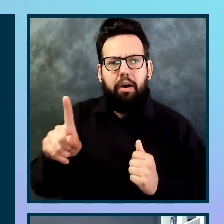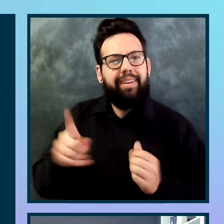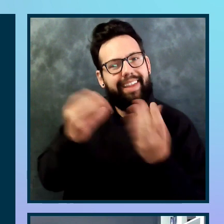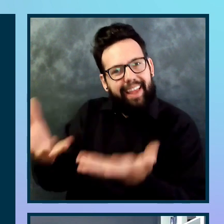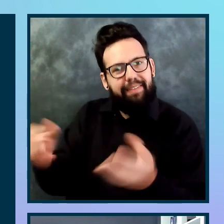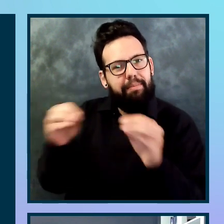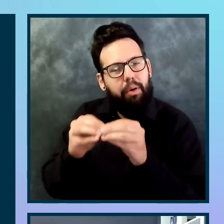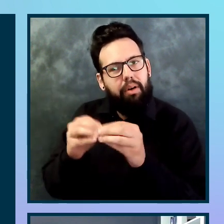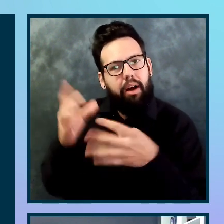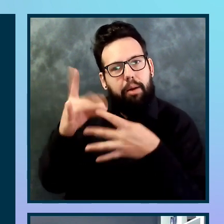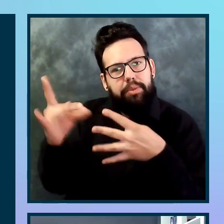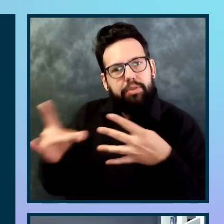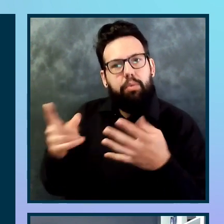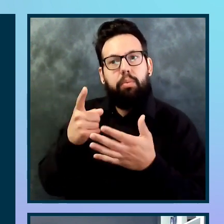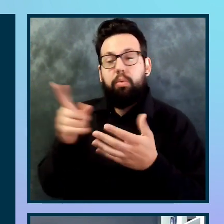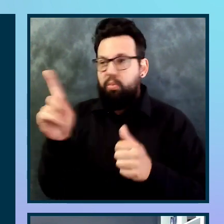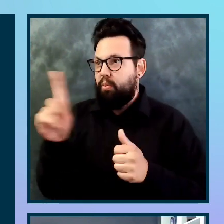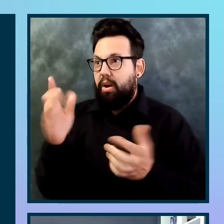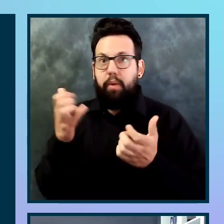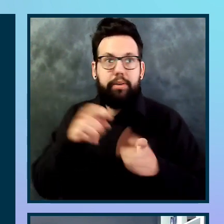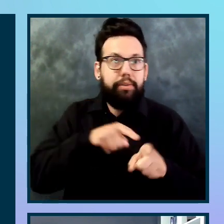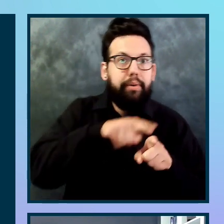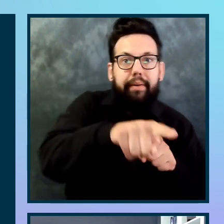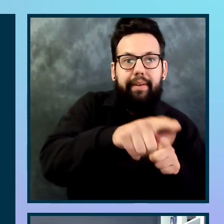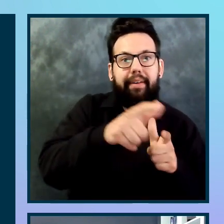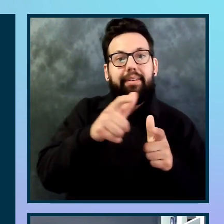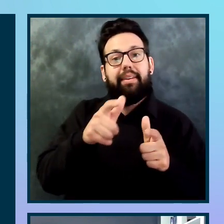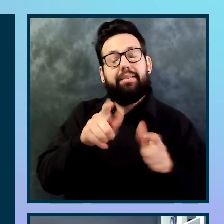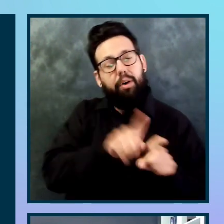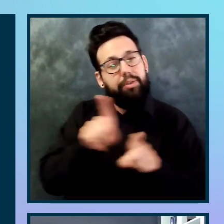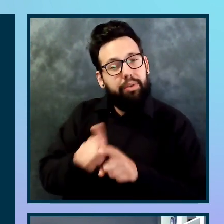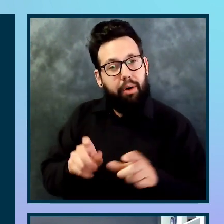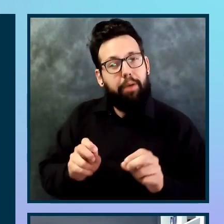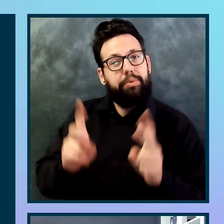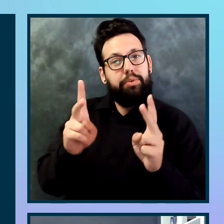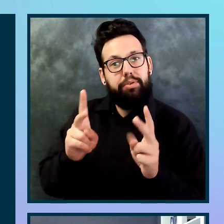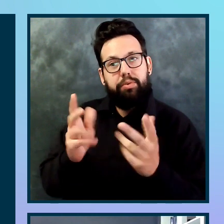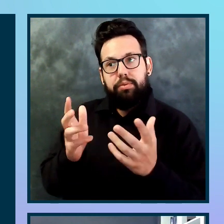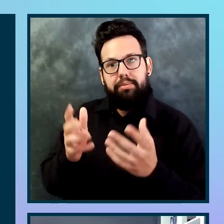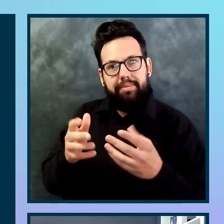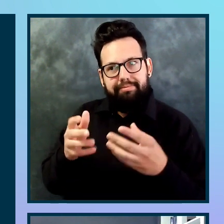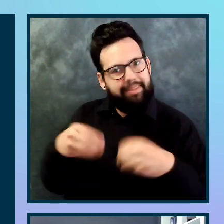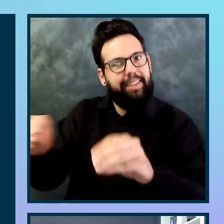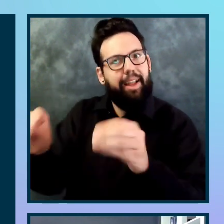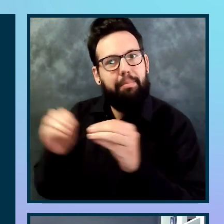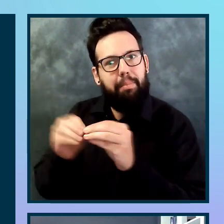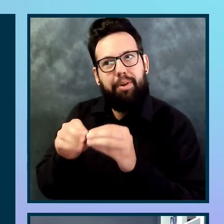what to purchase, cross sale, up sale. We're pushing products to the user. We have to be cautious of,